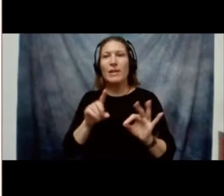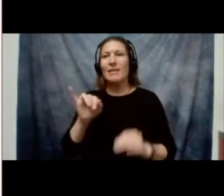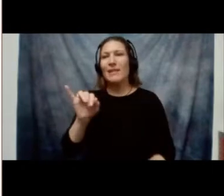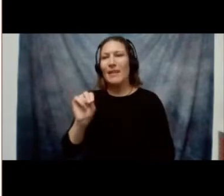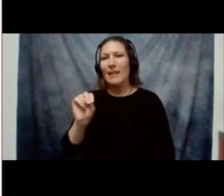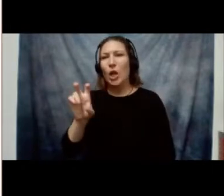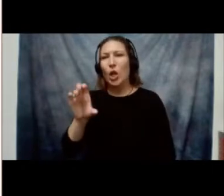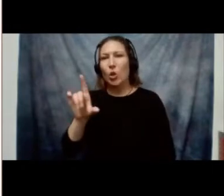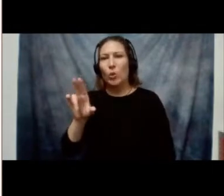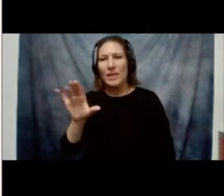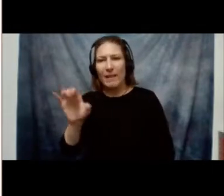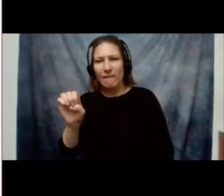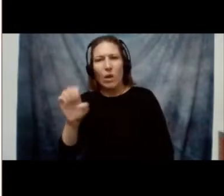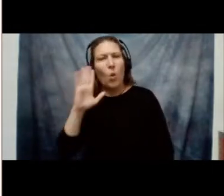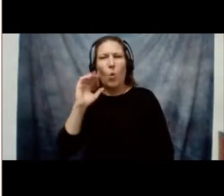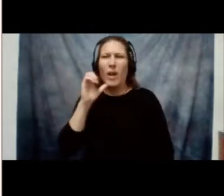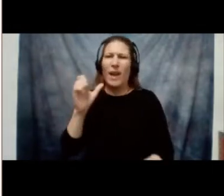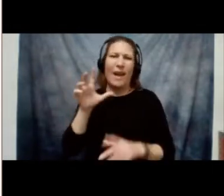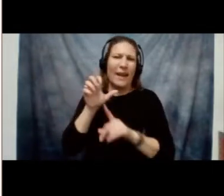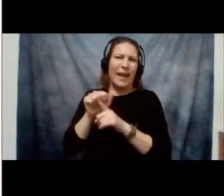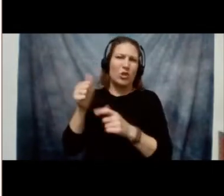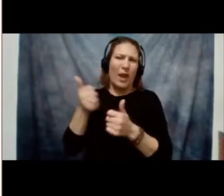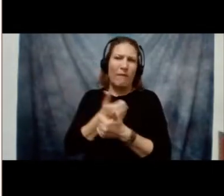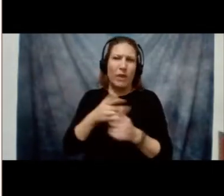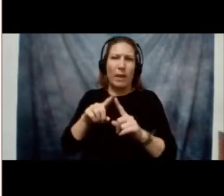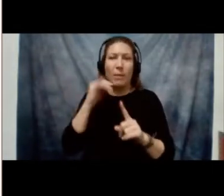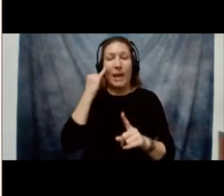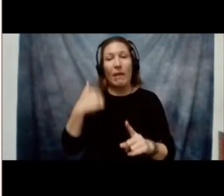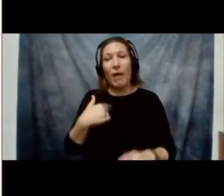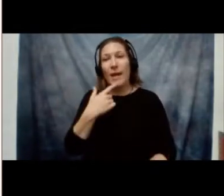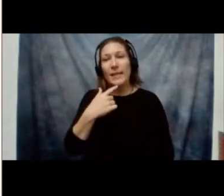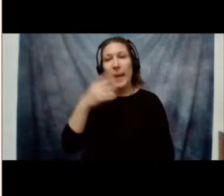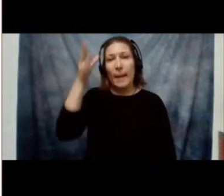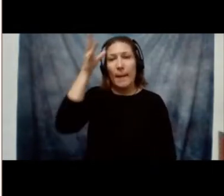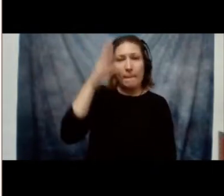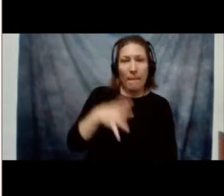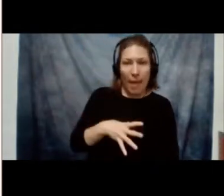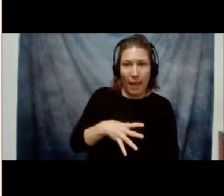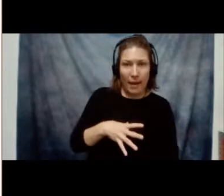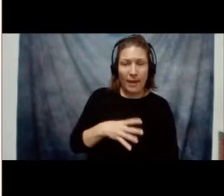for example if i say men as opposed to men and women or i don't use the gender neutral it will